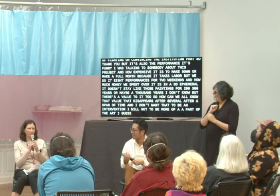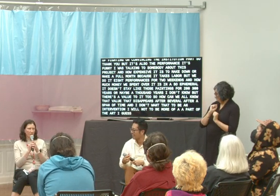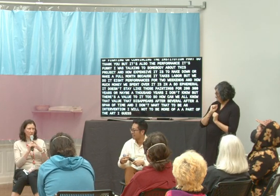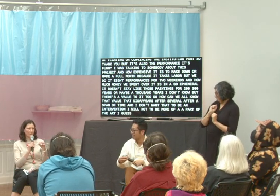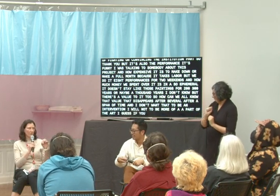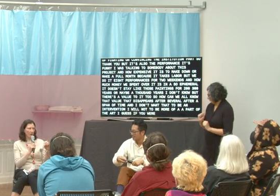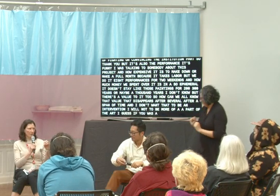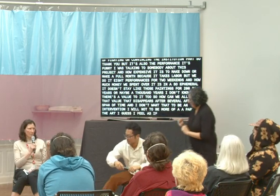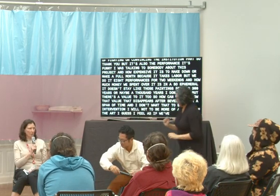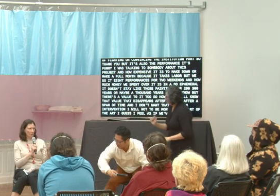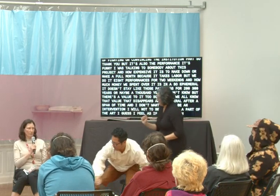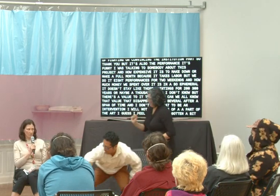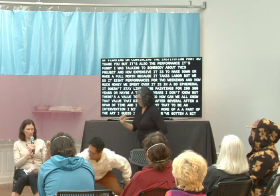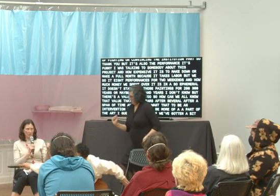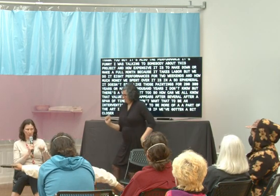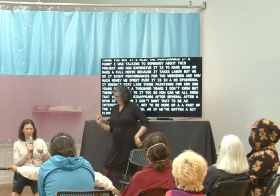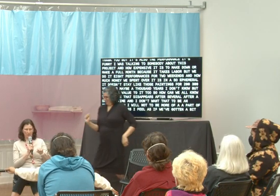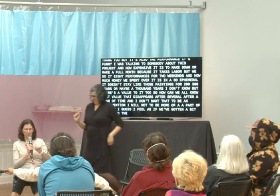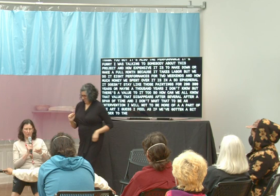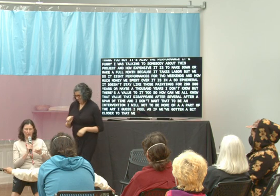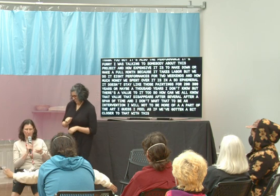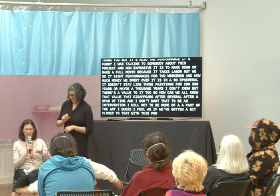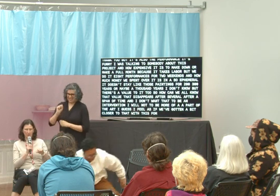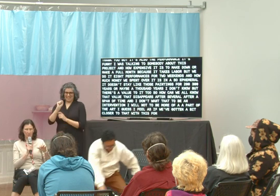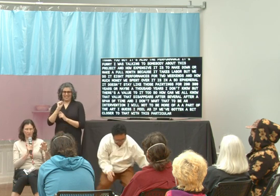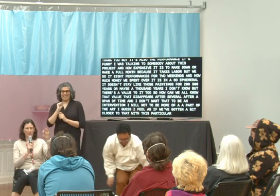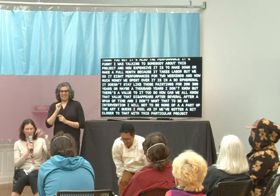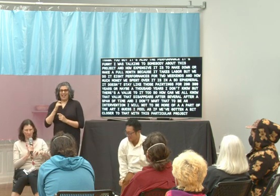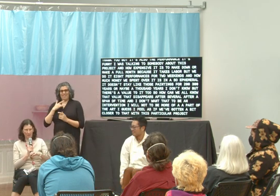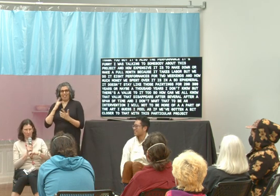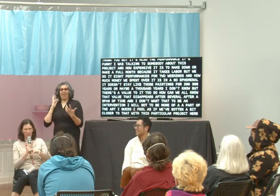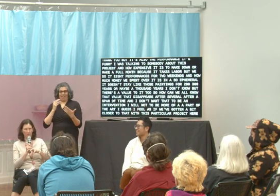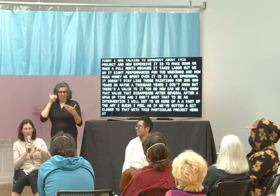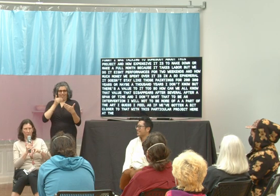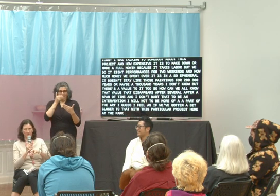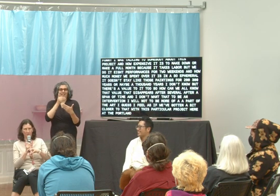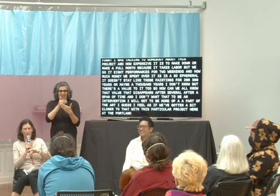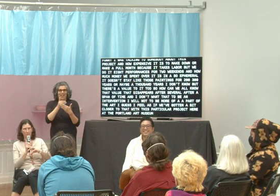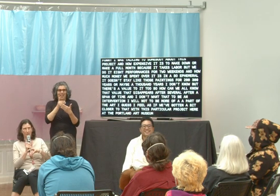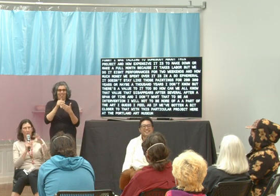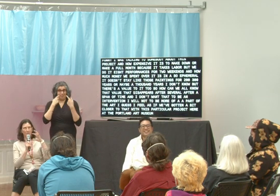Sara Krajewski: It feels like we've gotten closer to that with this particular project here at the Portland Art Museum, I was